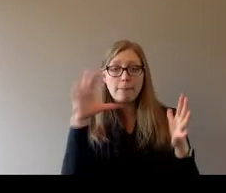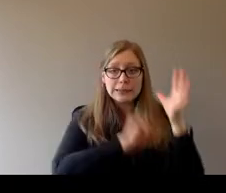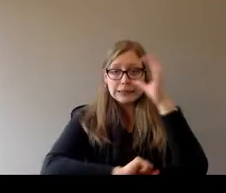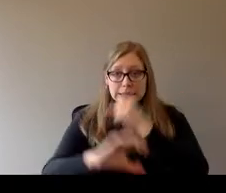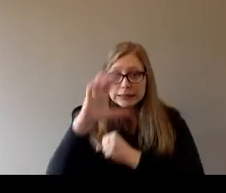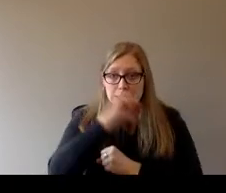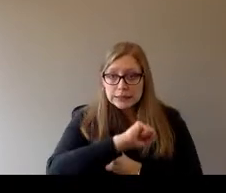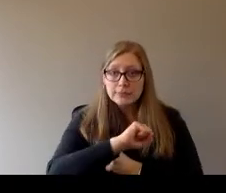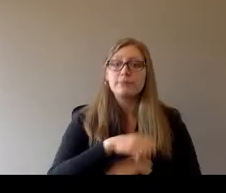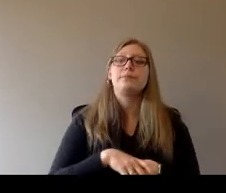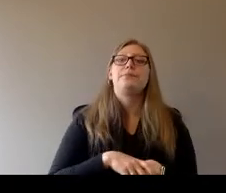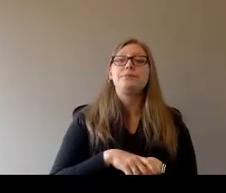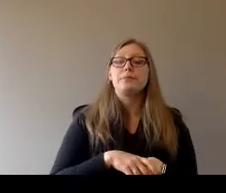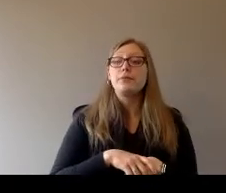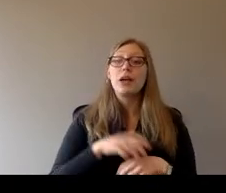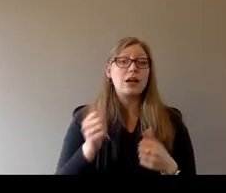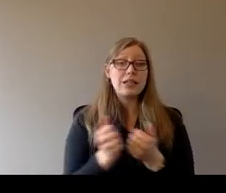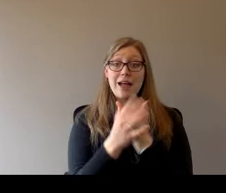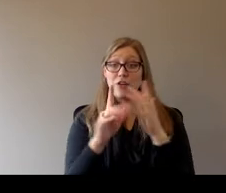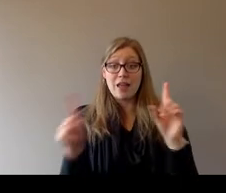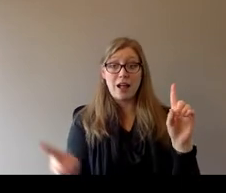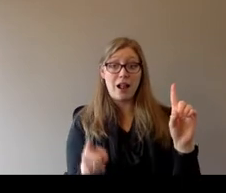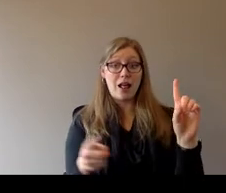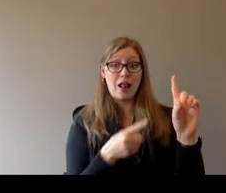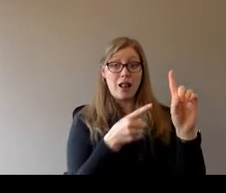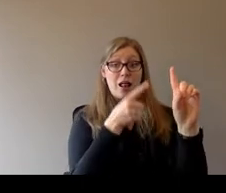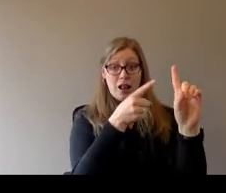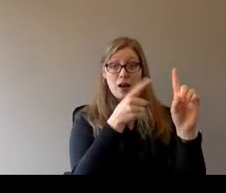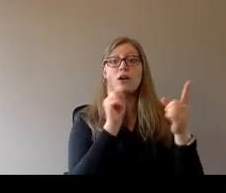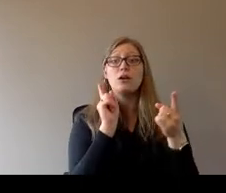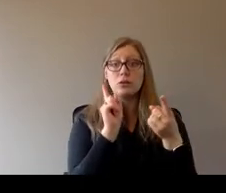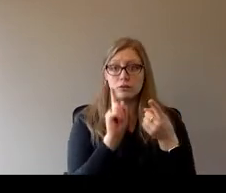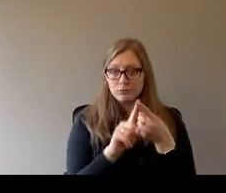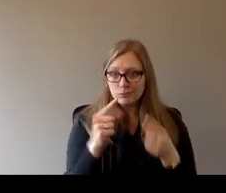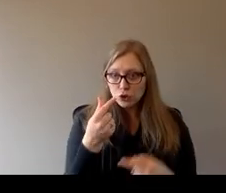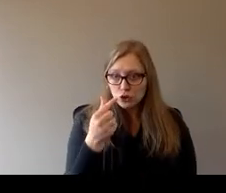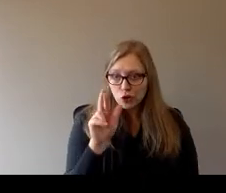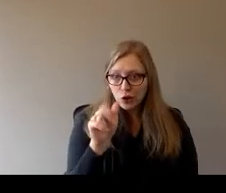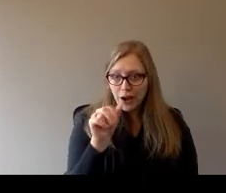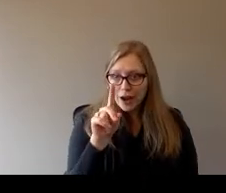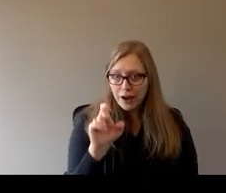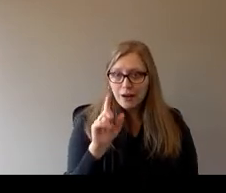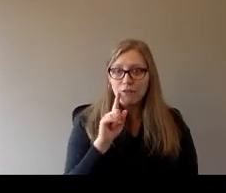Because this is all going towards a grade for quarter 4. Alright.